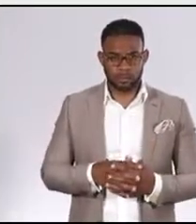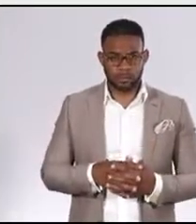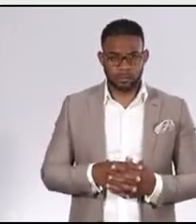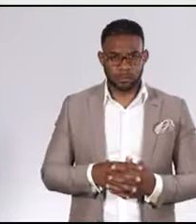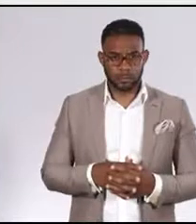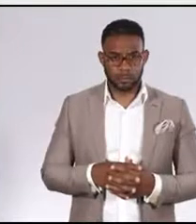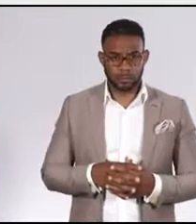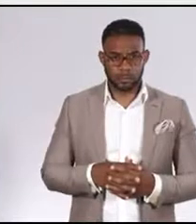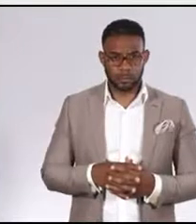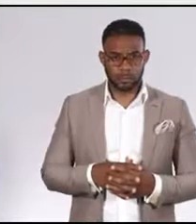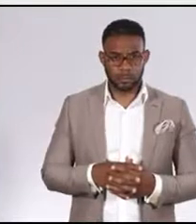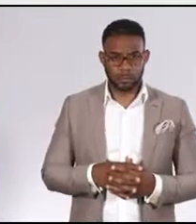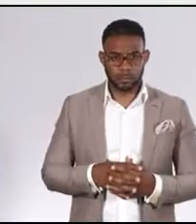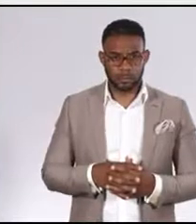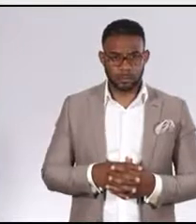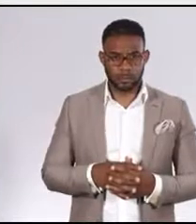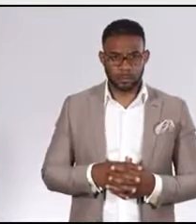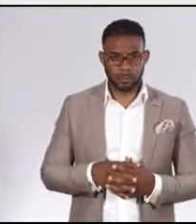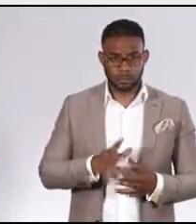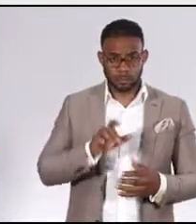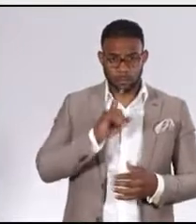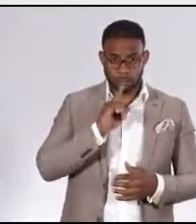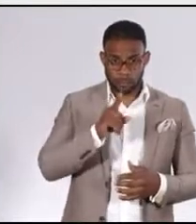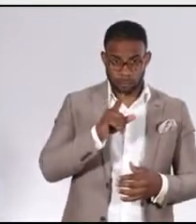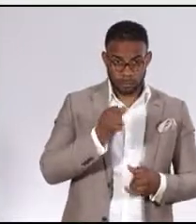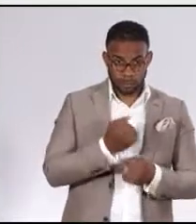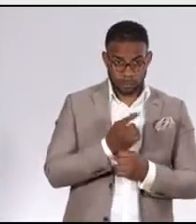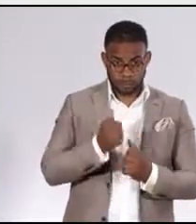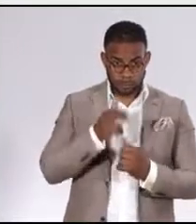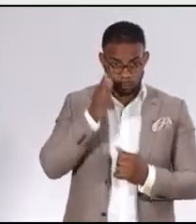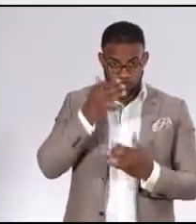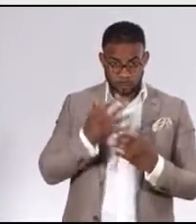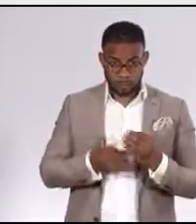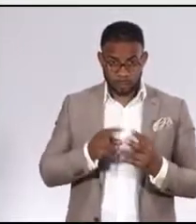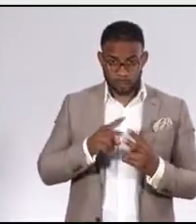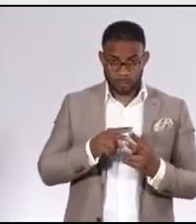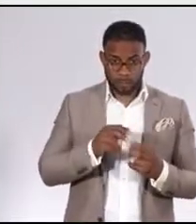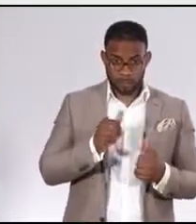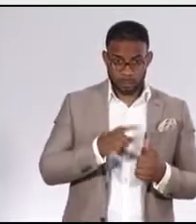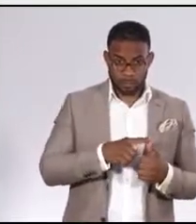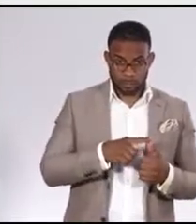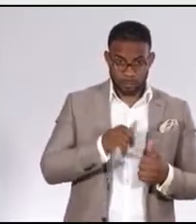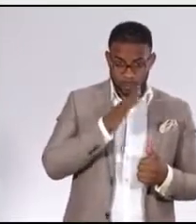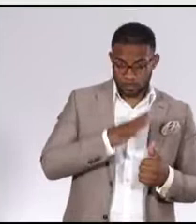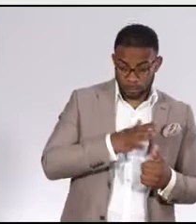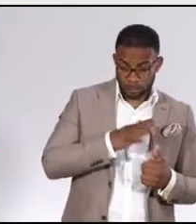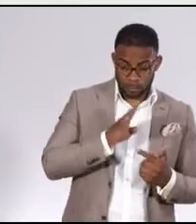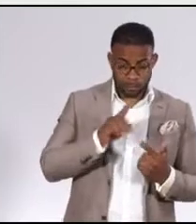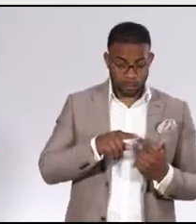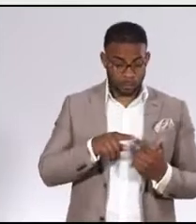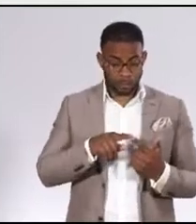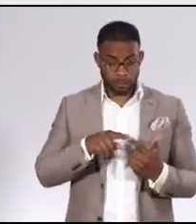so Here, uh the question is, are you or your loved one with hearing loss, either a female mail,